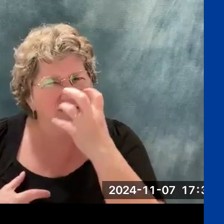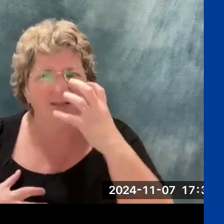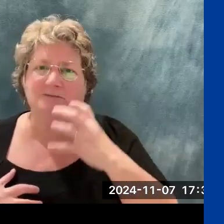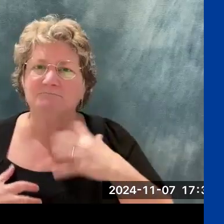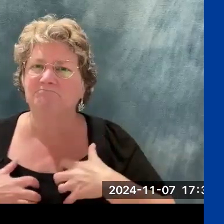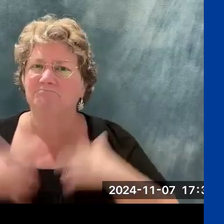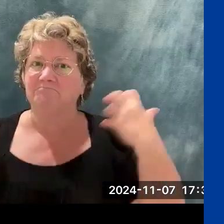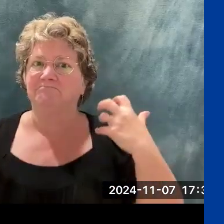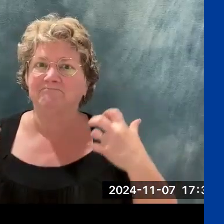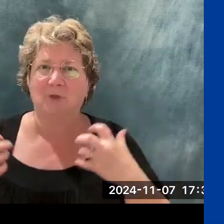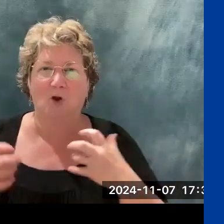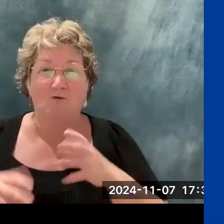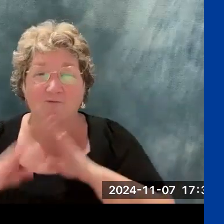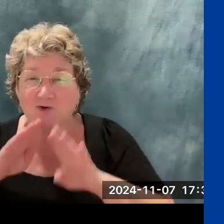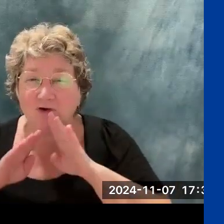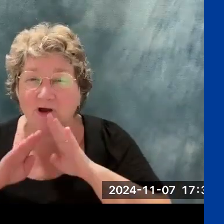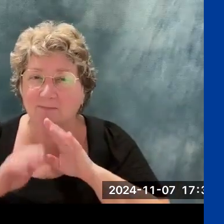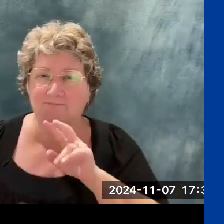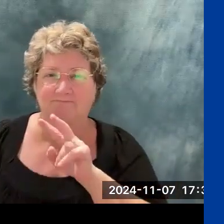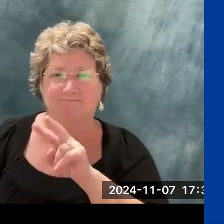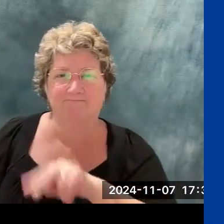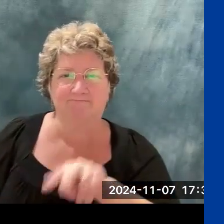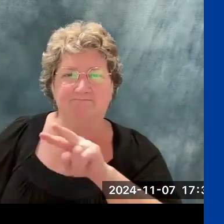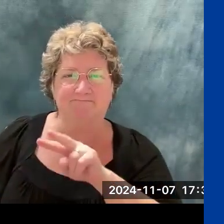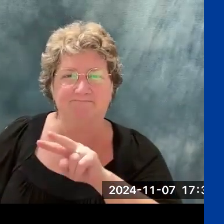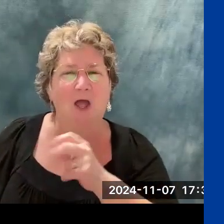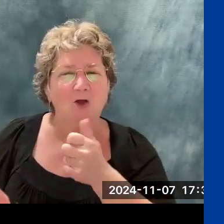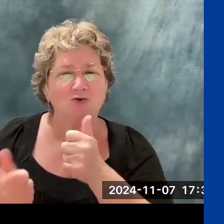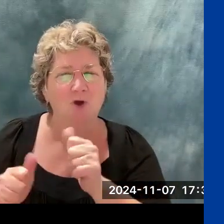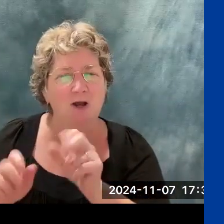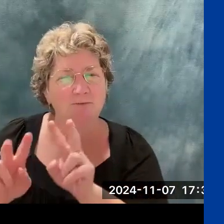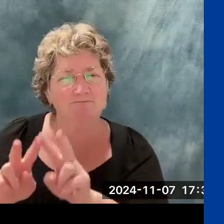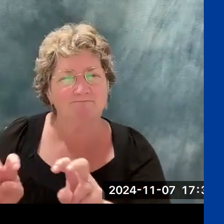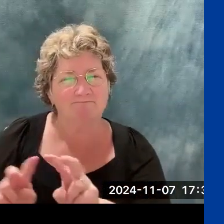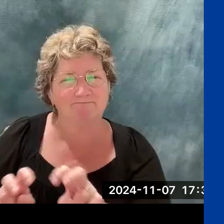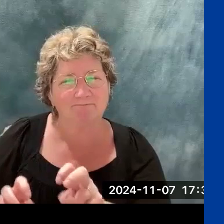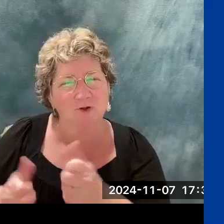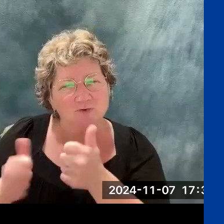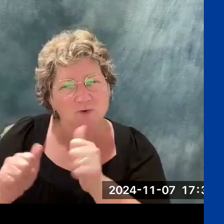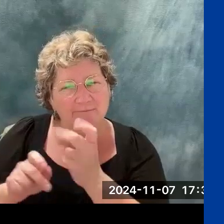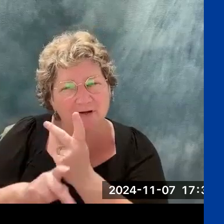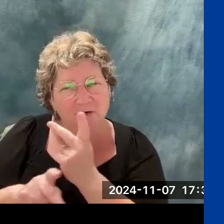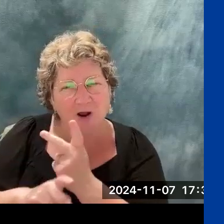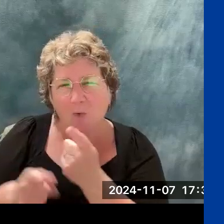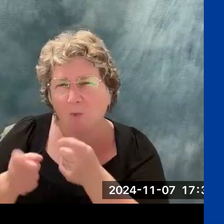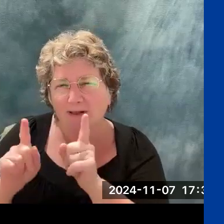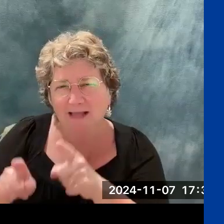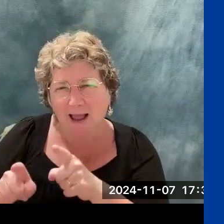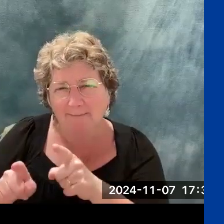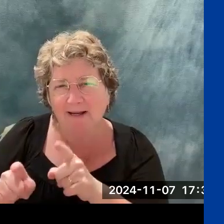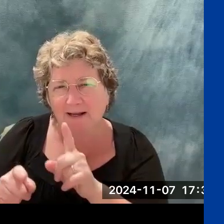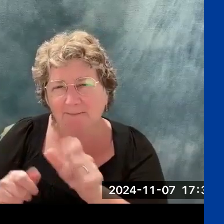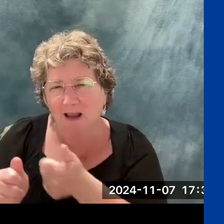exploring a little bit more what might be going on underneath. And the tips to engage with youth.